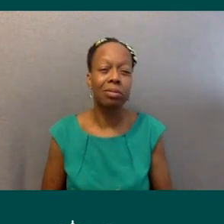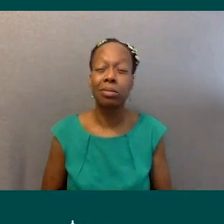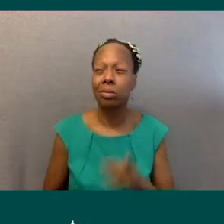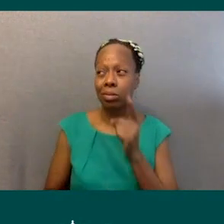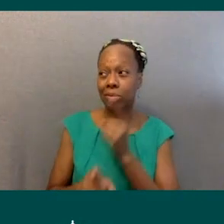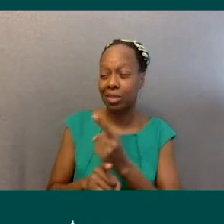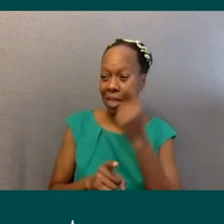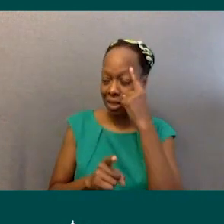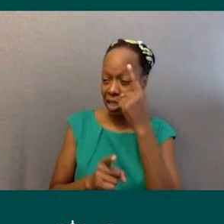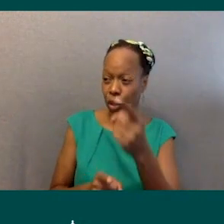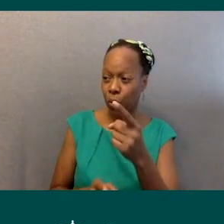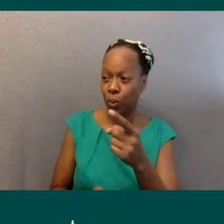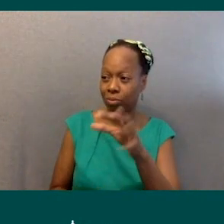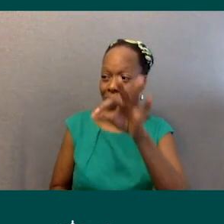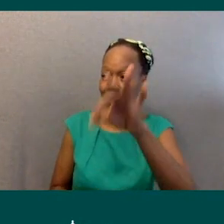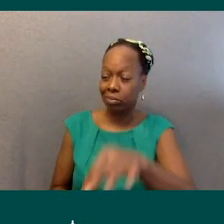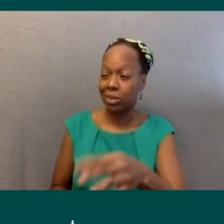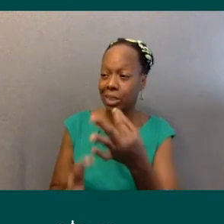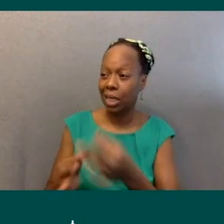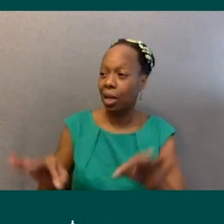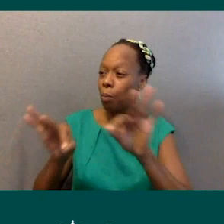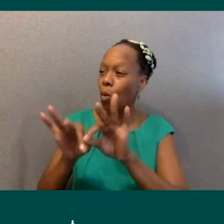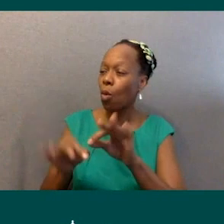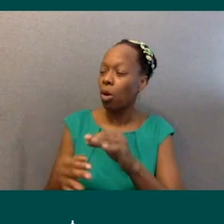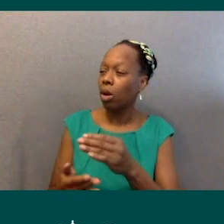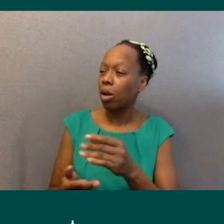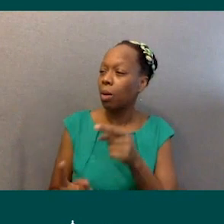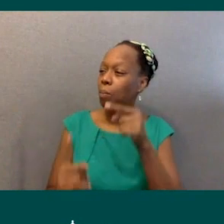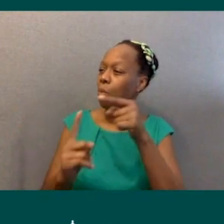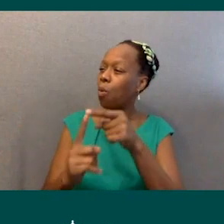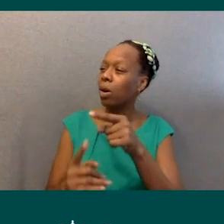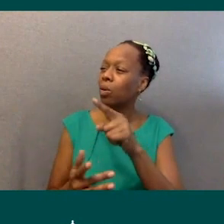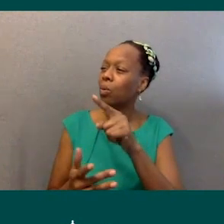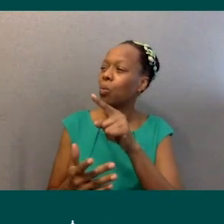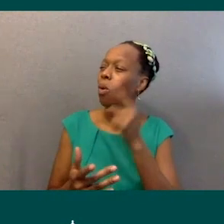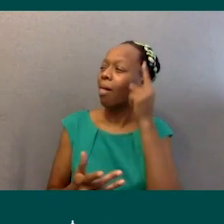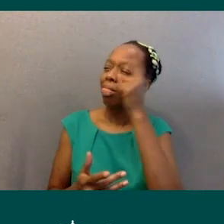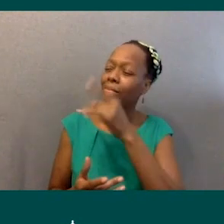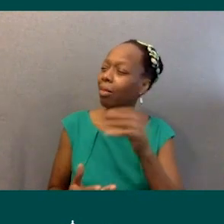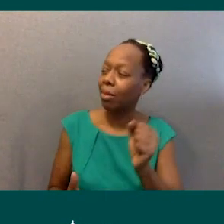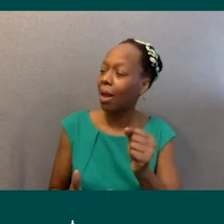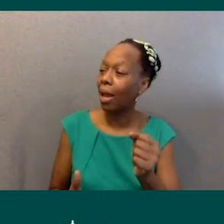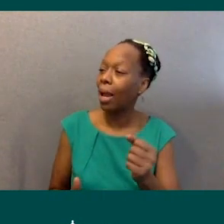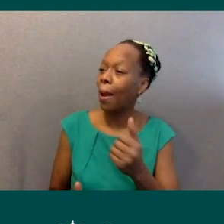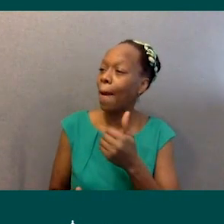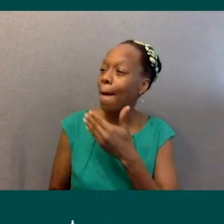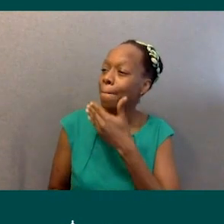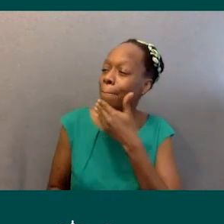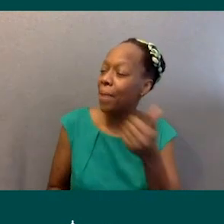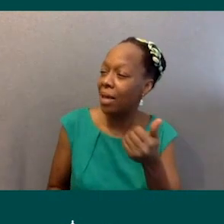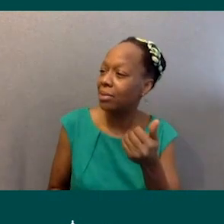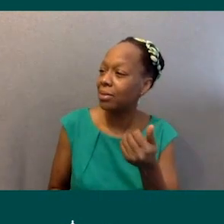and how to sort of shift through that, particularly when you're looking at everything that's available online now, it's hard, it's hard to work out.